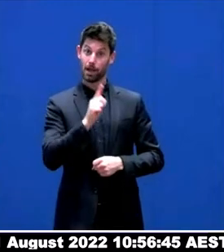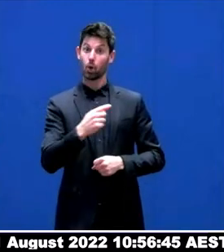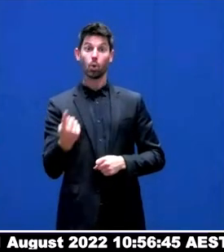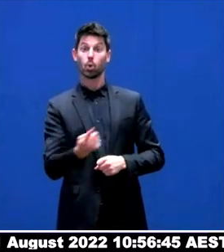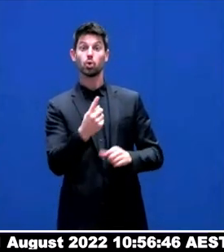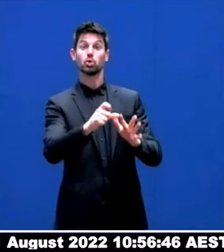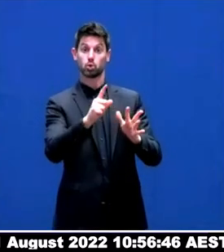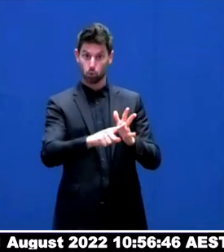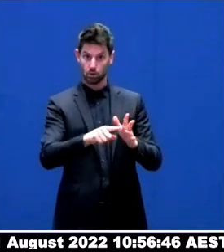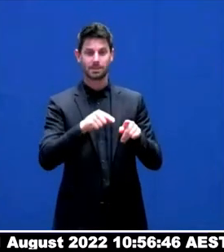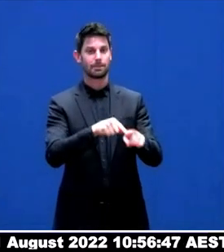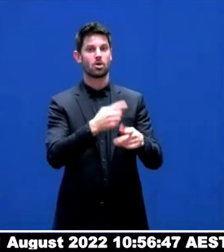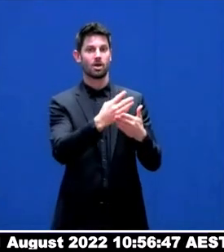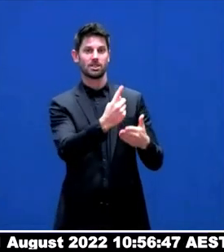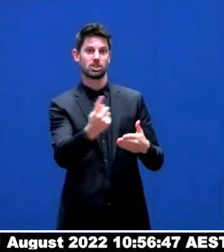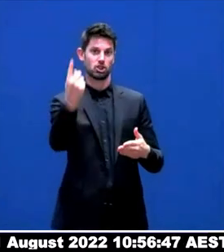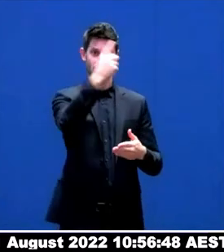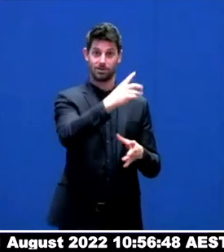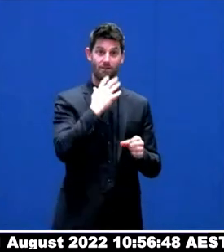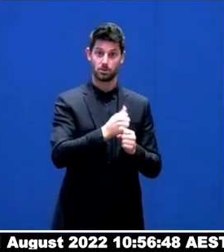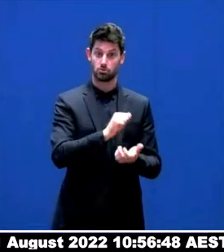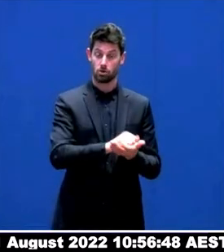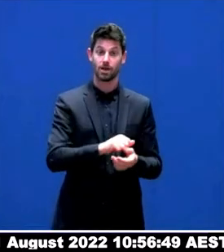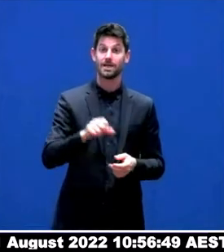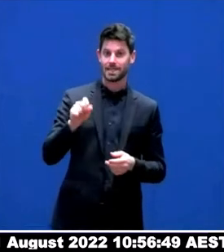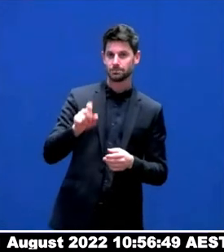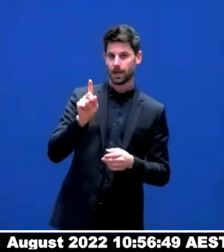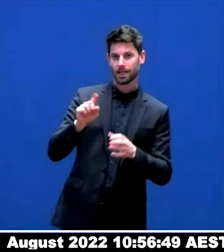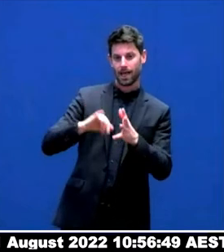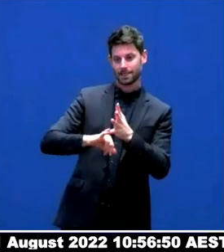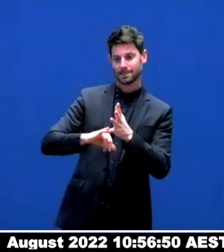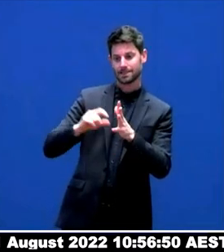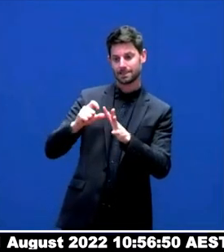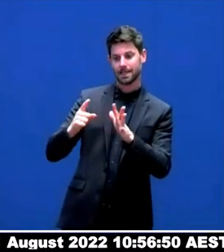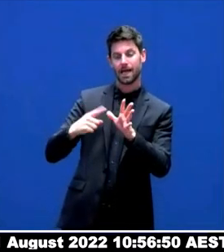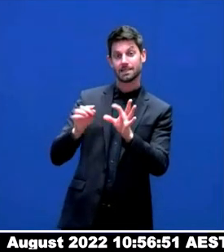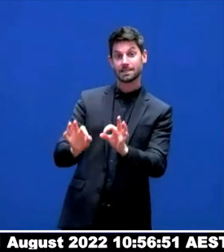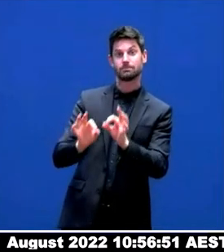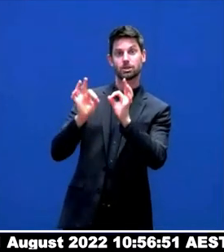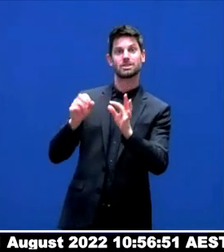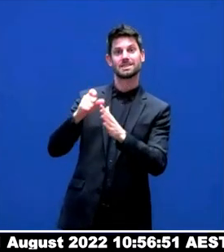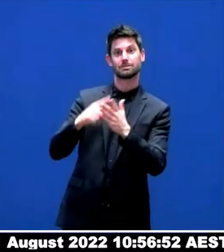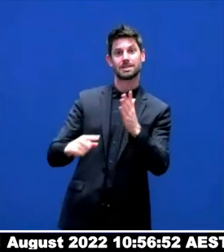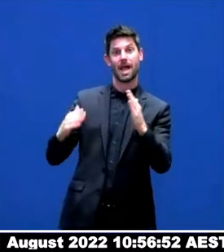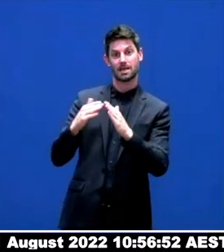territories; is that right? DEBBIE MITCHELL: Except for Specialist Disability Housing, which falls under the NDIS.